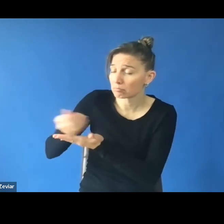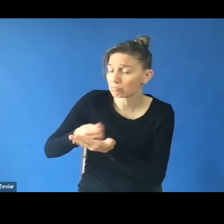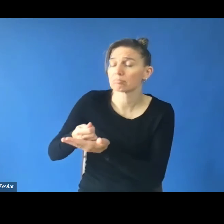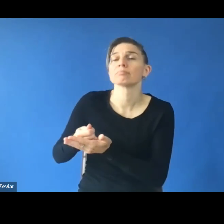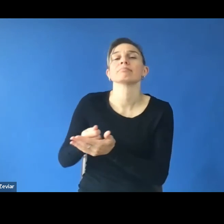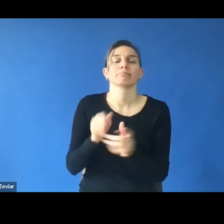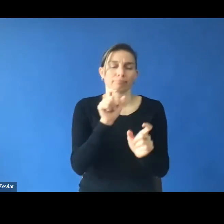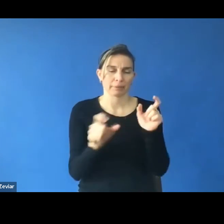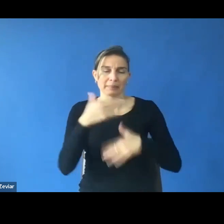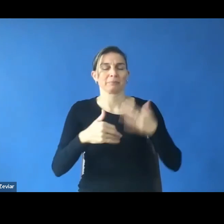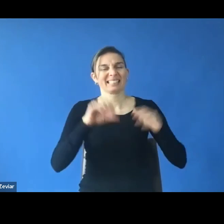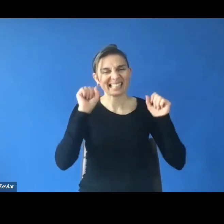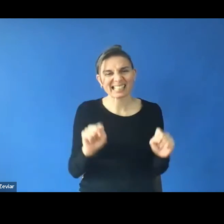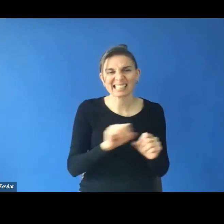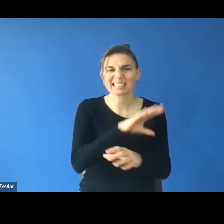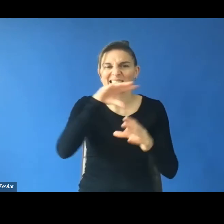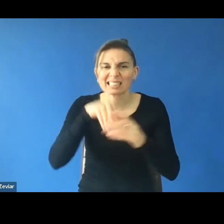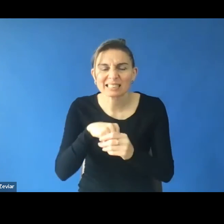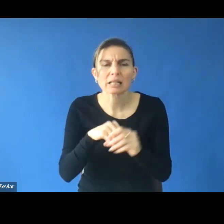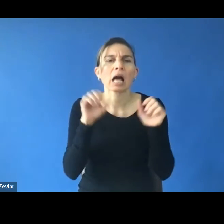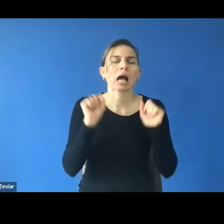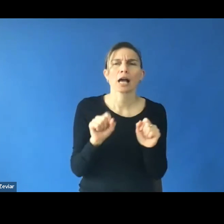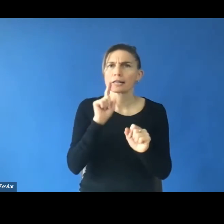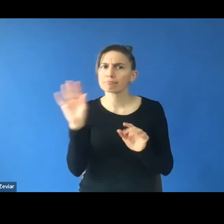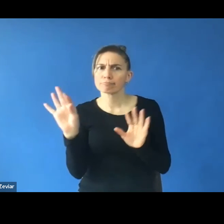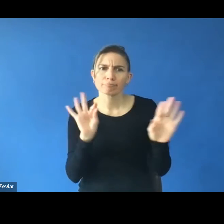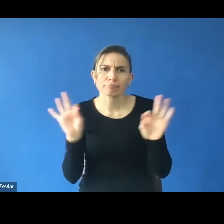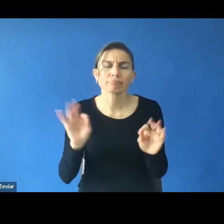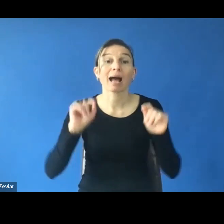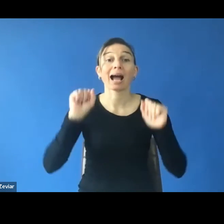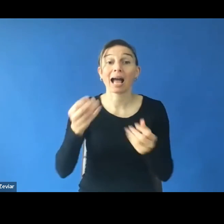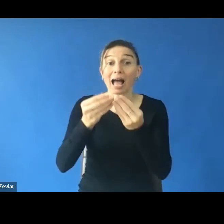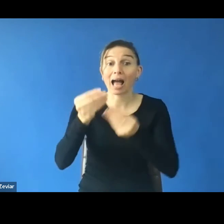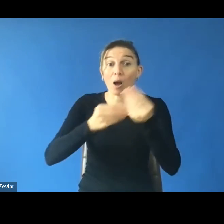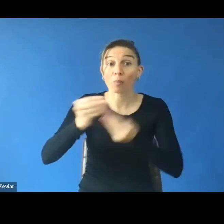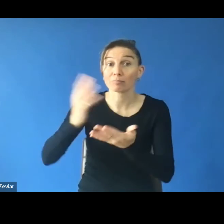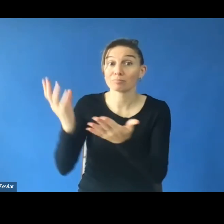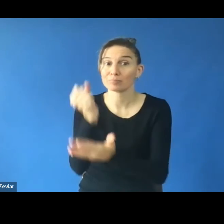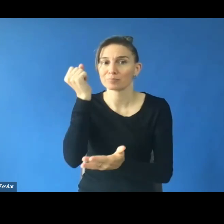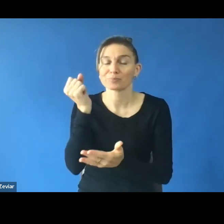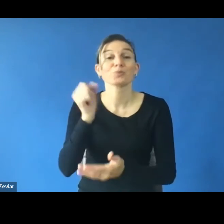and have choice and control over the economic opportunities. What I'd like to end with is